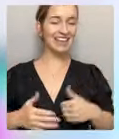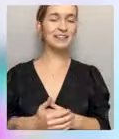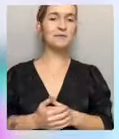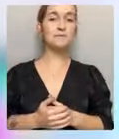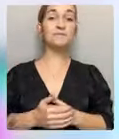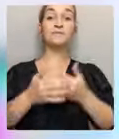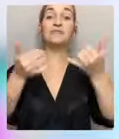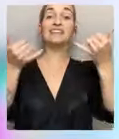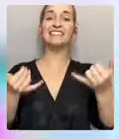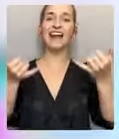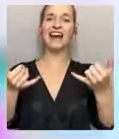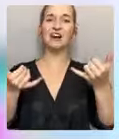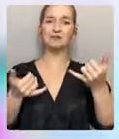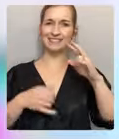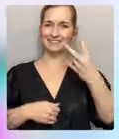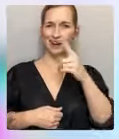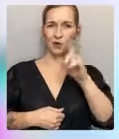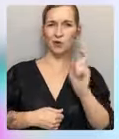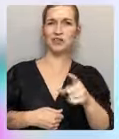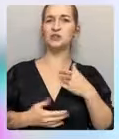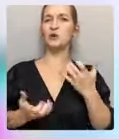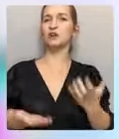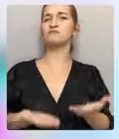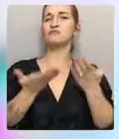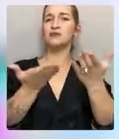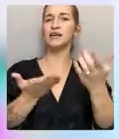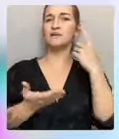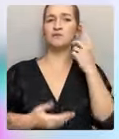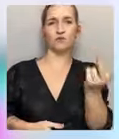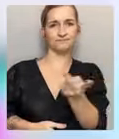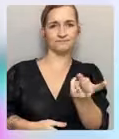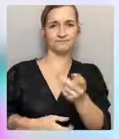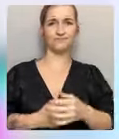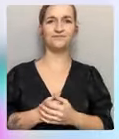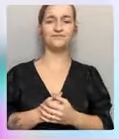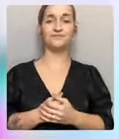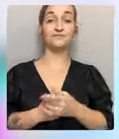Now, I've got another question that I want to bring up for our panelists.